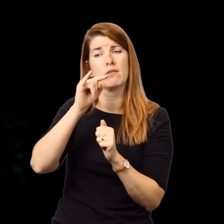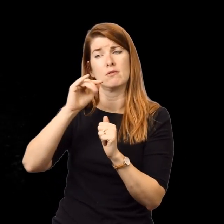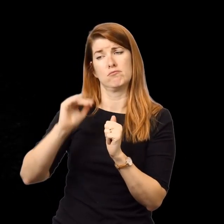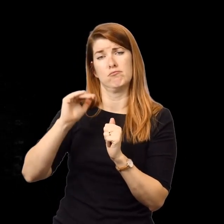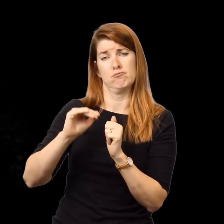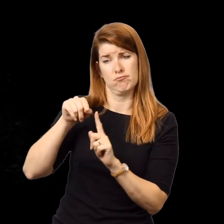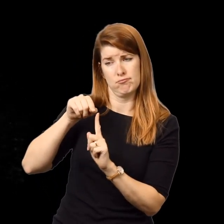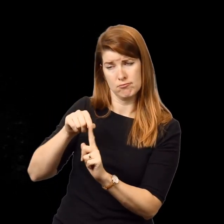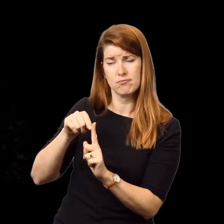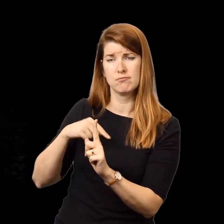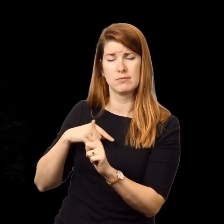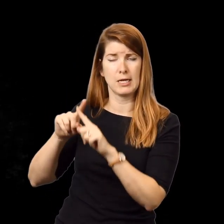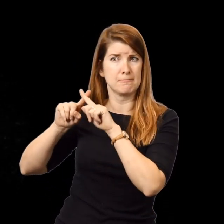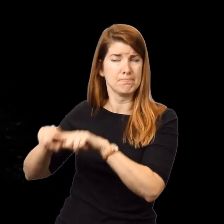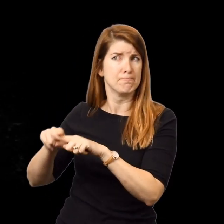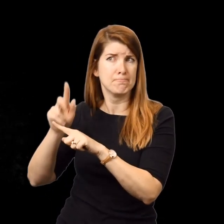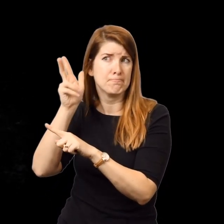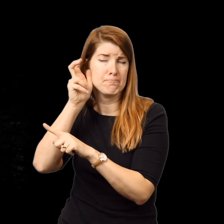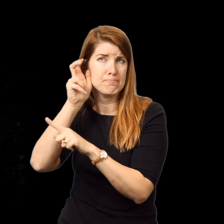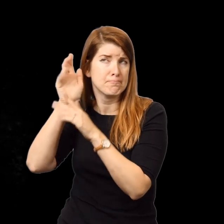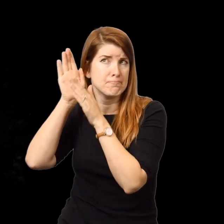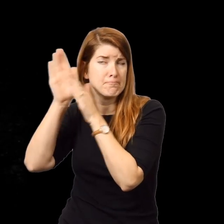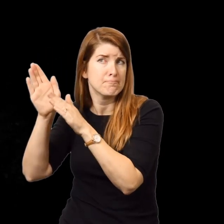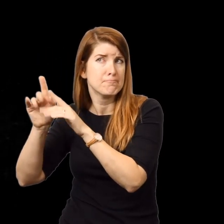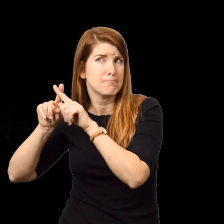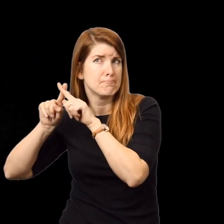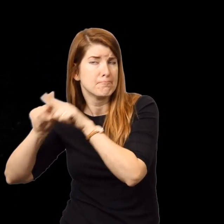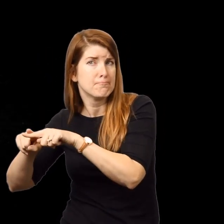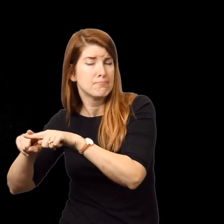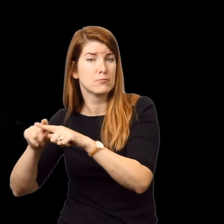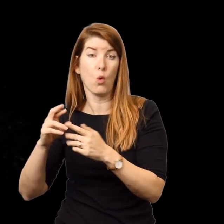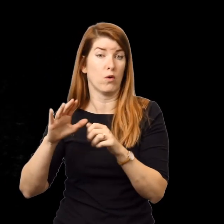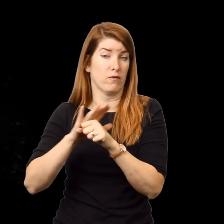a child that has more hearing or is completely hearing.